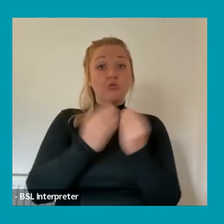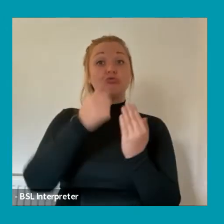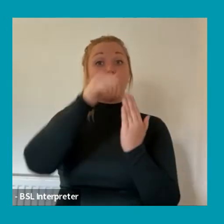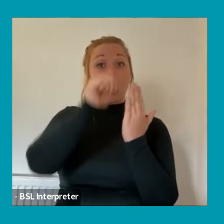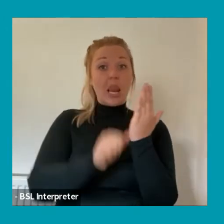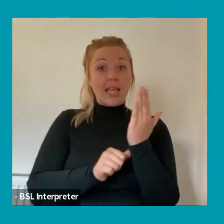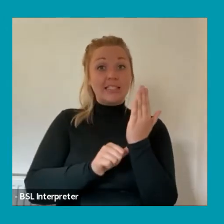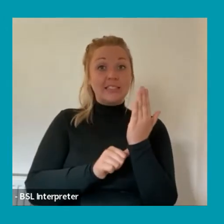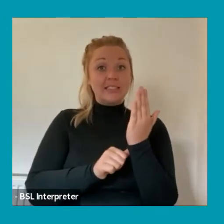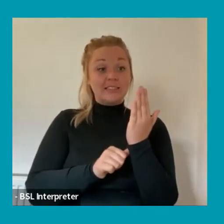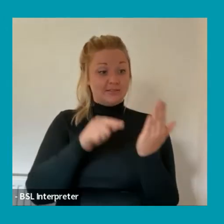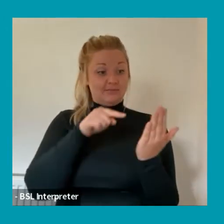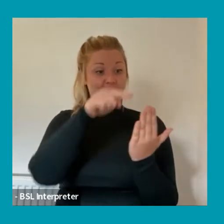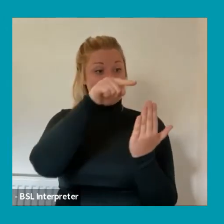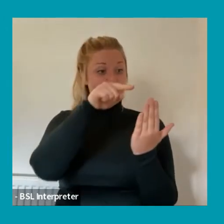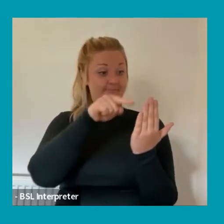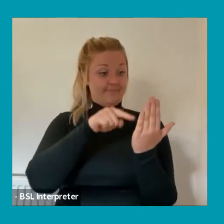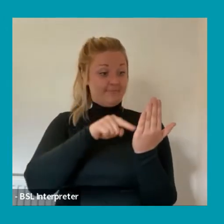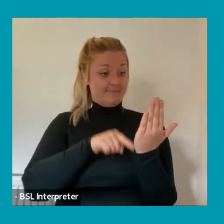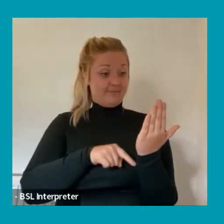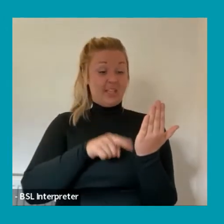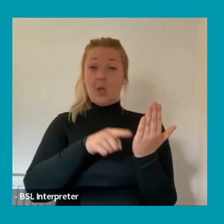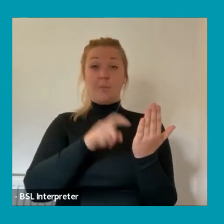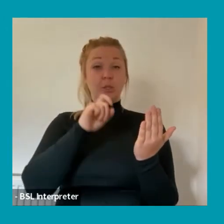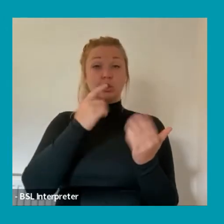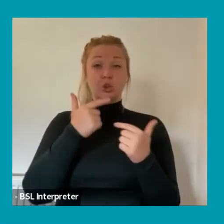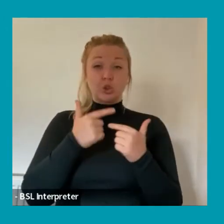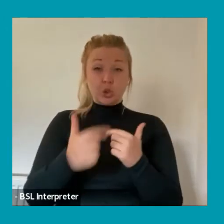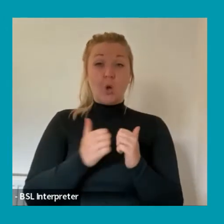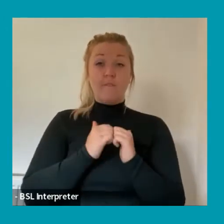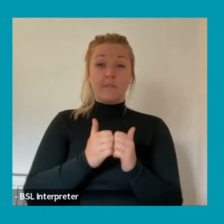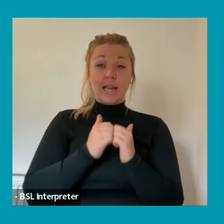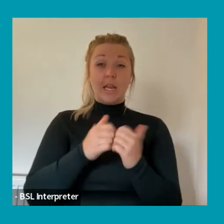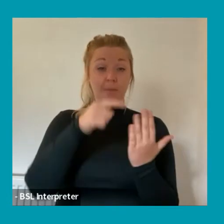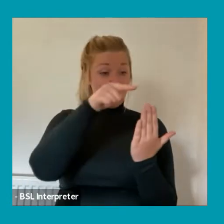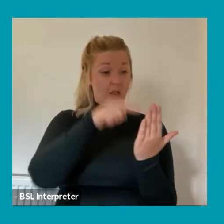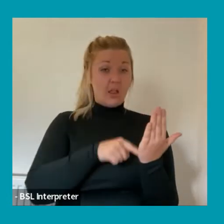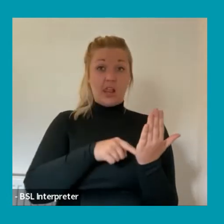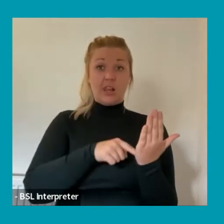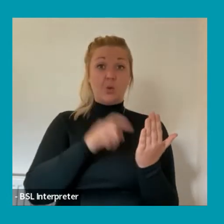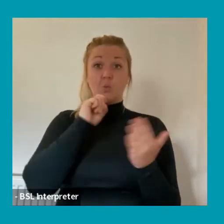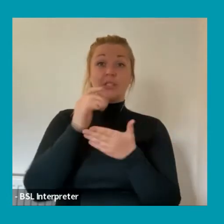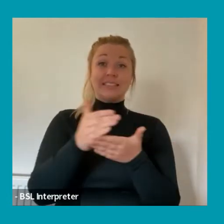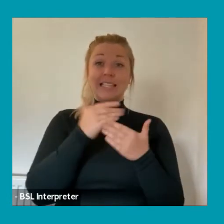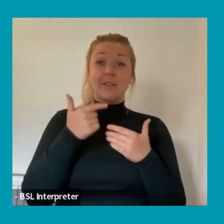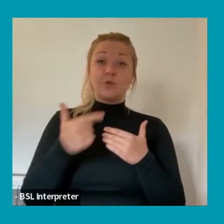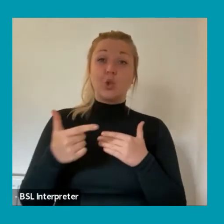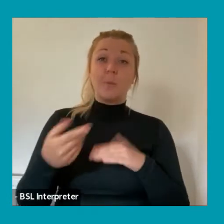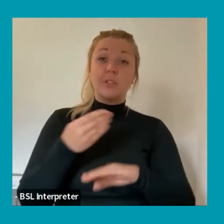looking for is in valuable and saves so much time in the the future And they tend to be better venues